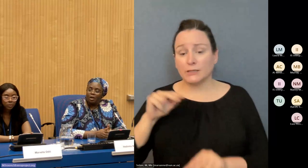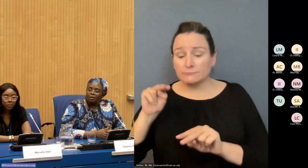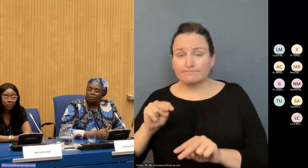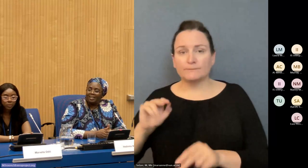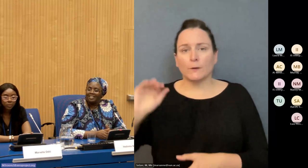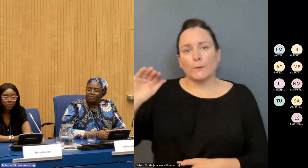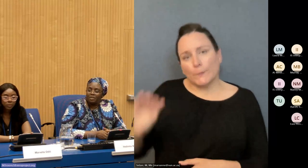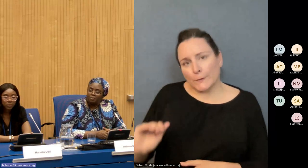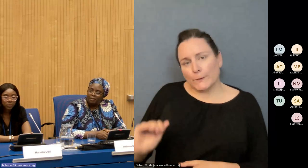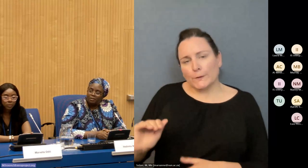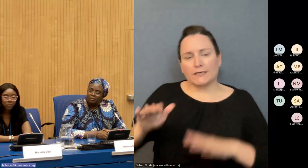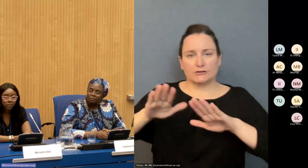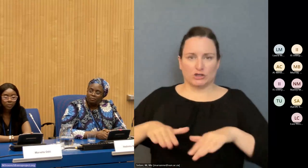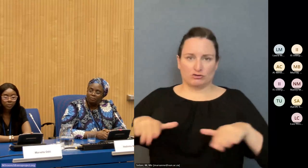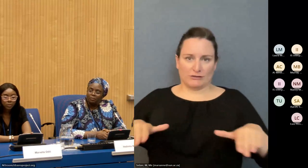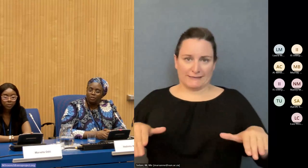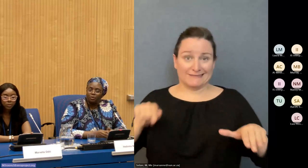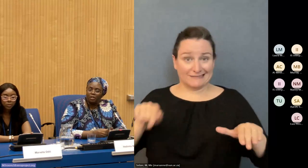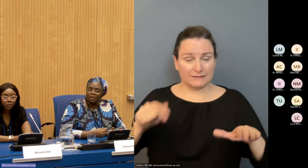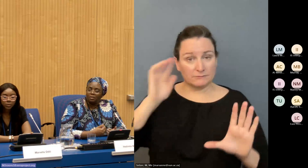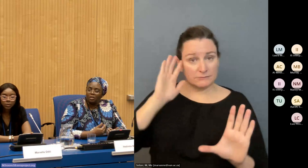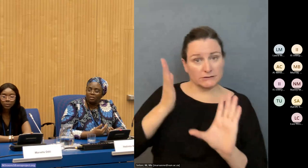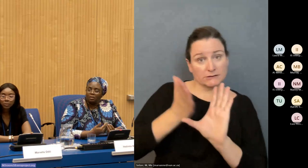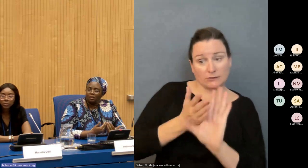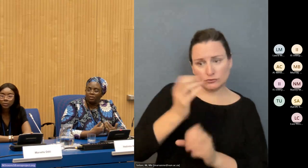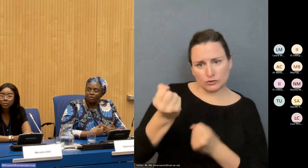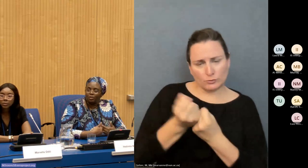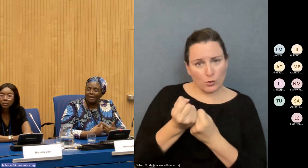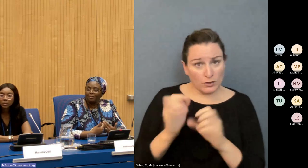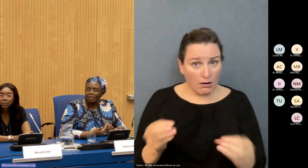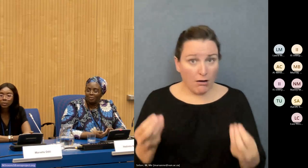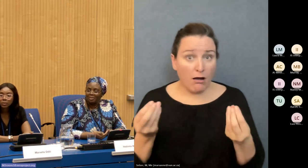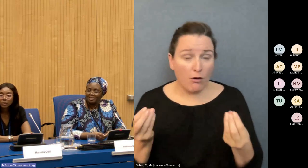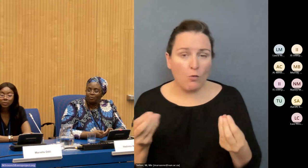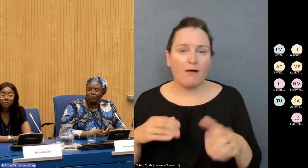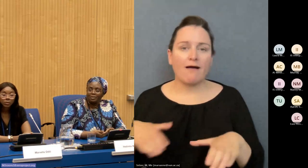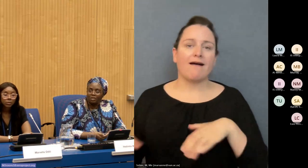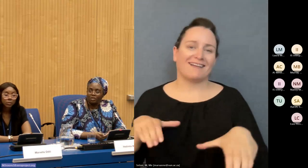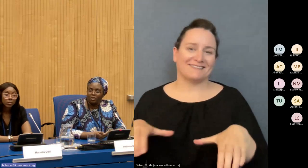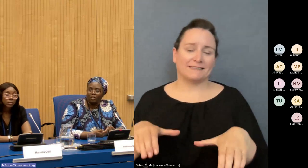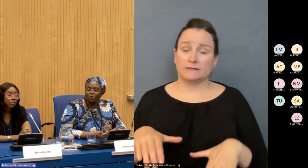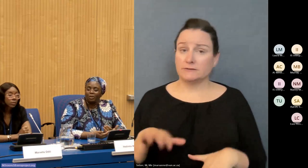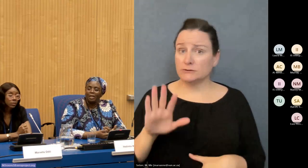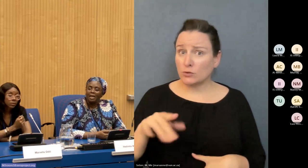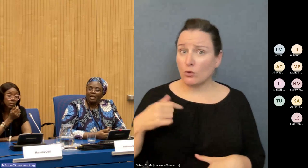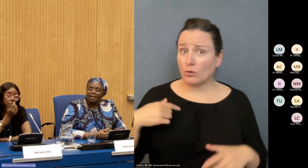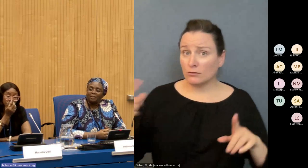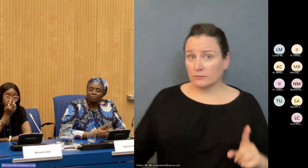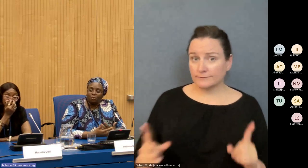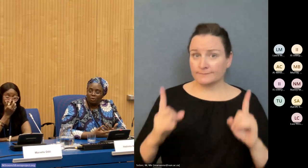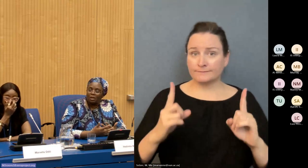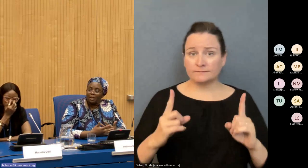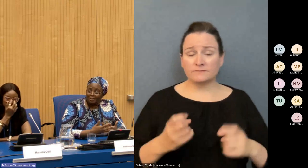are activity based so that it is not the children having to come and sit for a session. It is more,